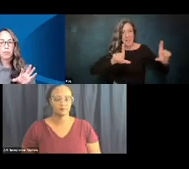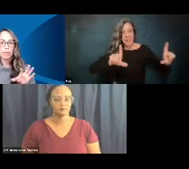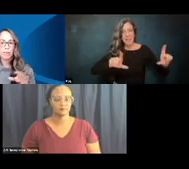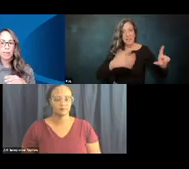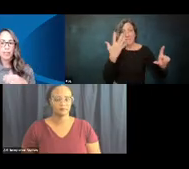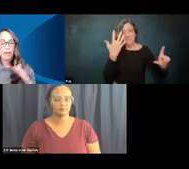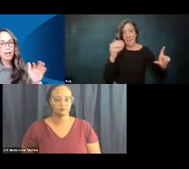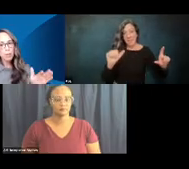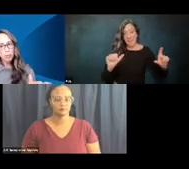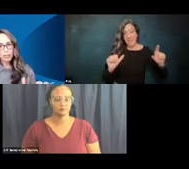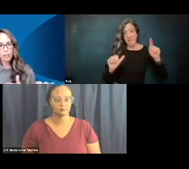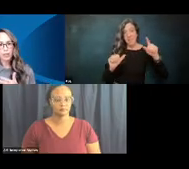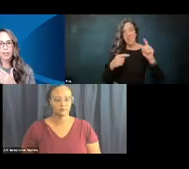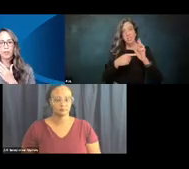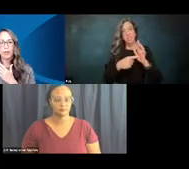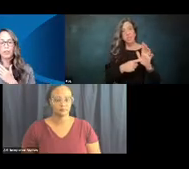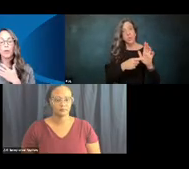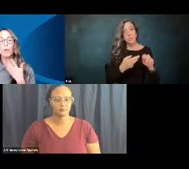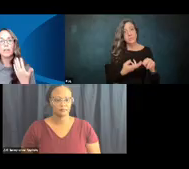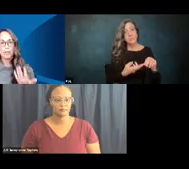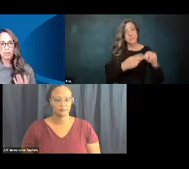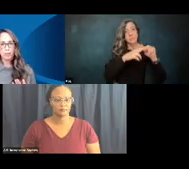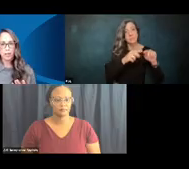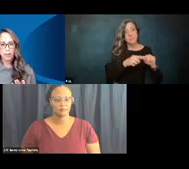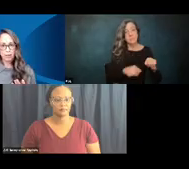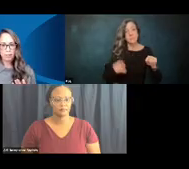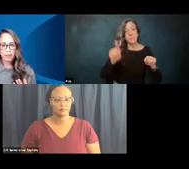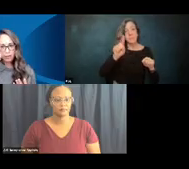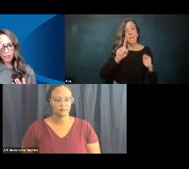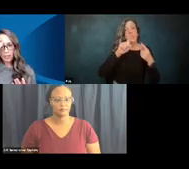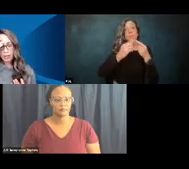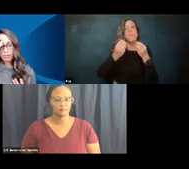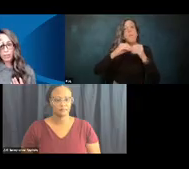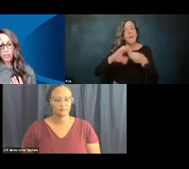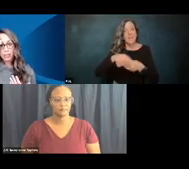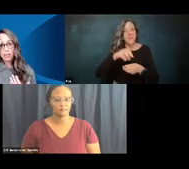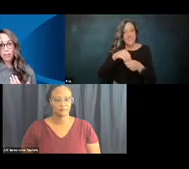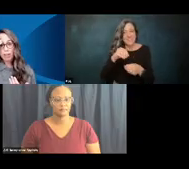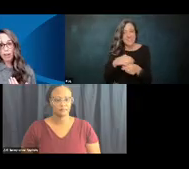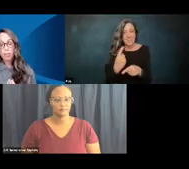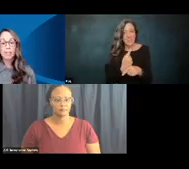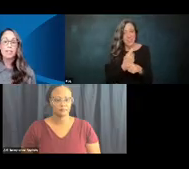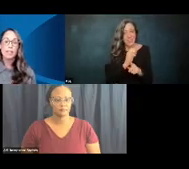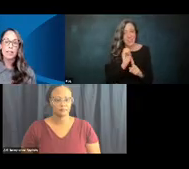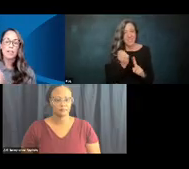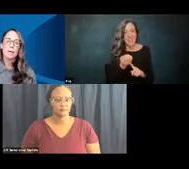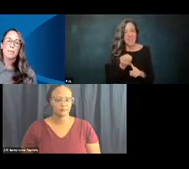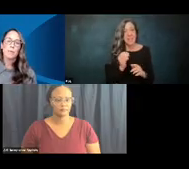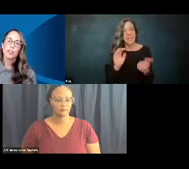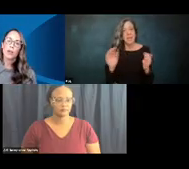which reflects an upward target trend toward inclusion in the regular setting versus 5B and C,